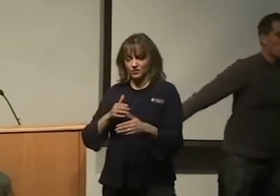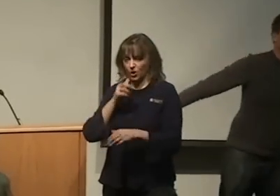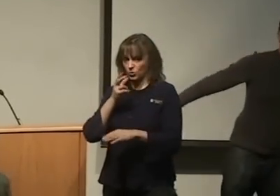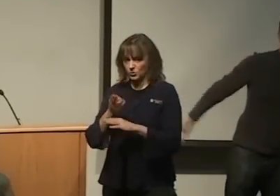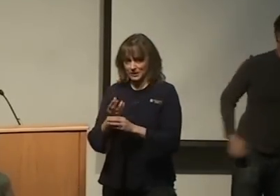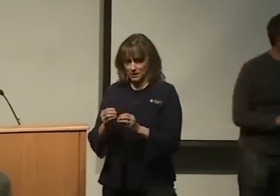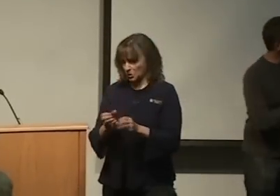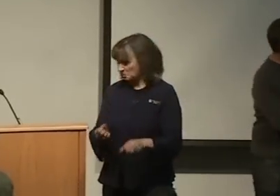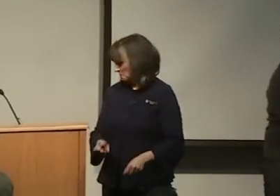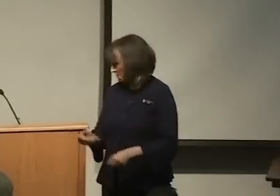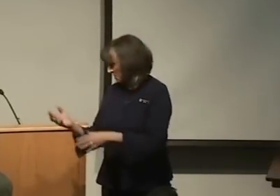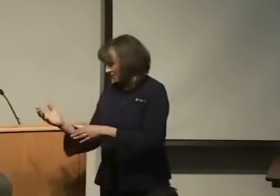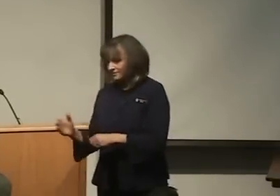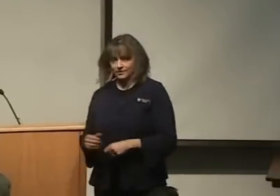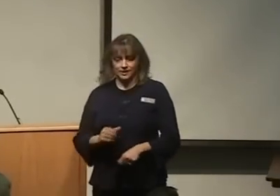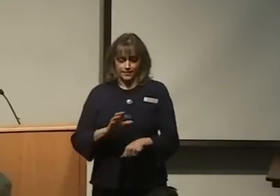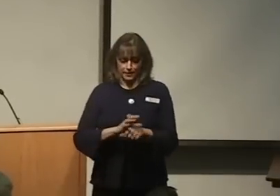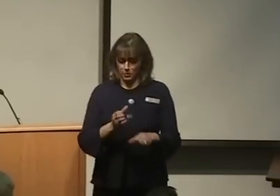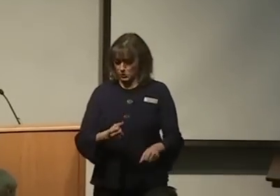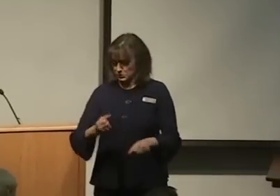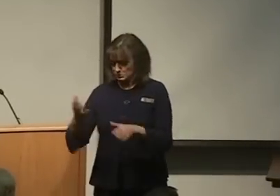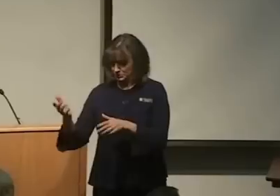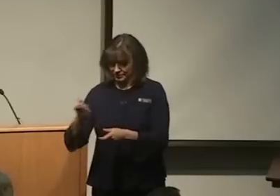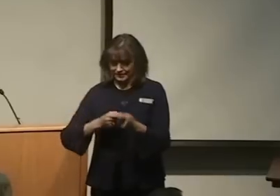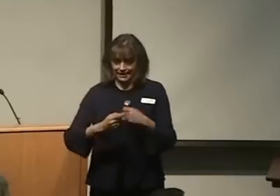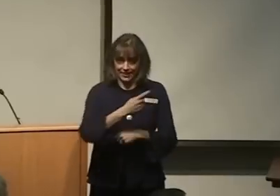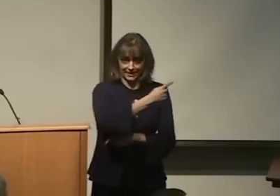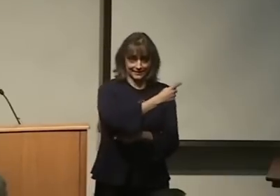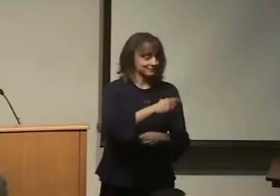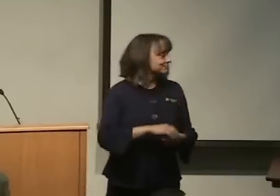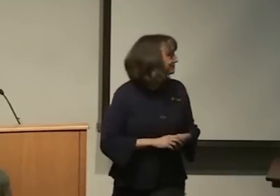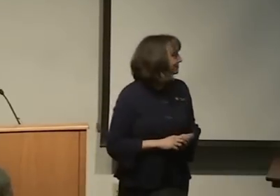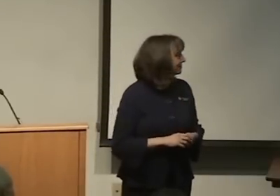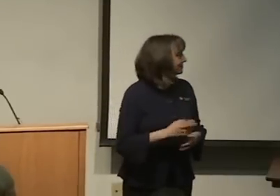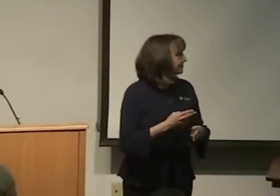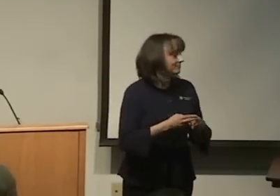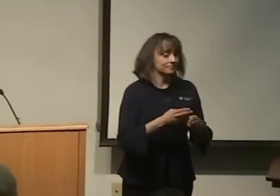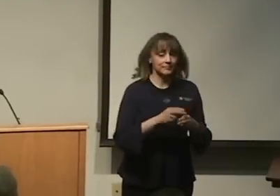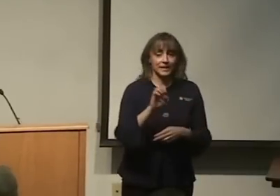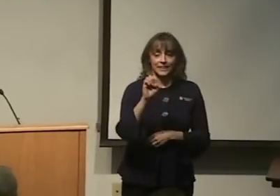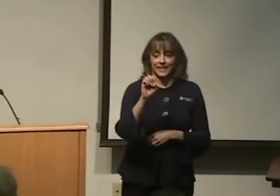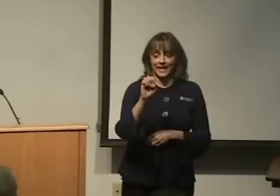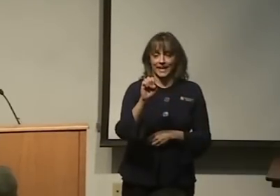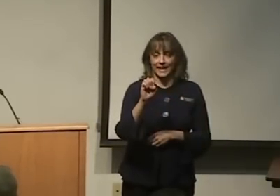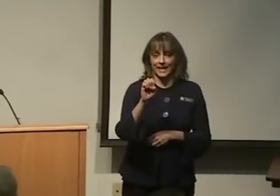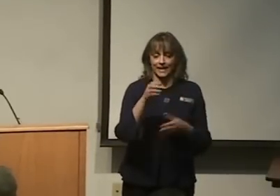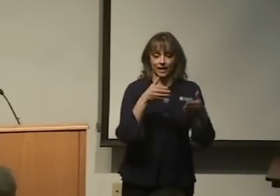We put this in instead. We call it the eNook. My faculty lovingly call it the diaper changing station.